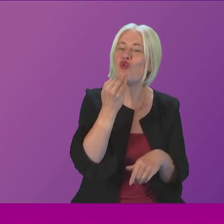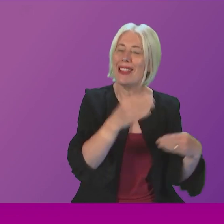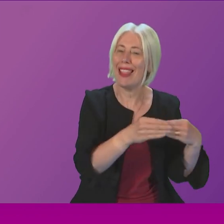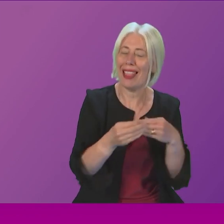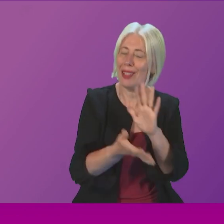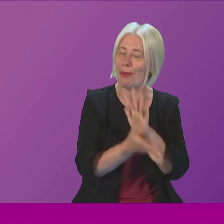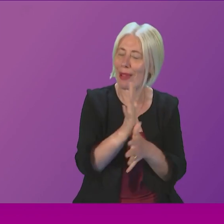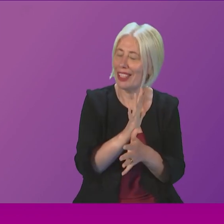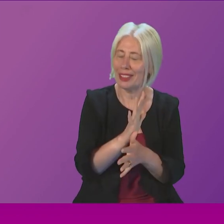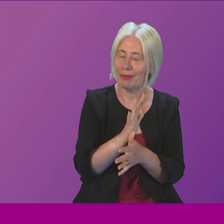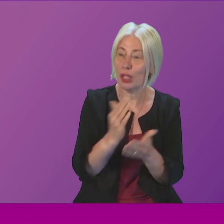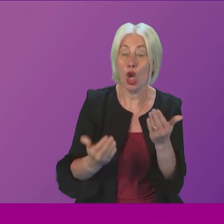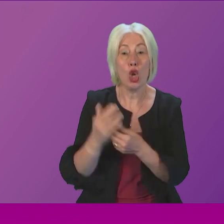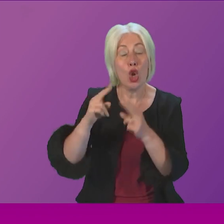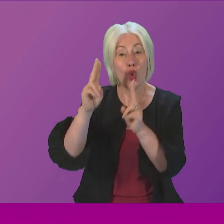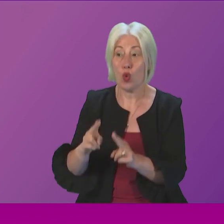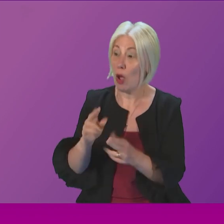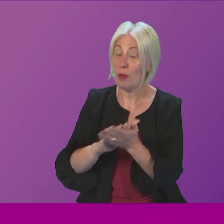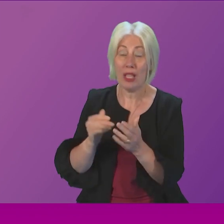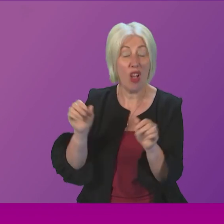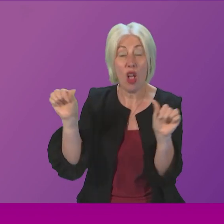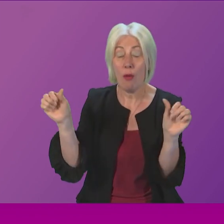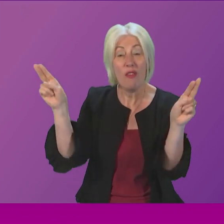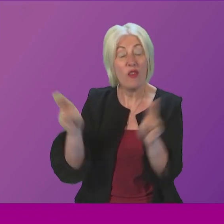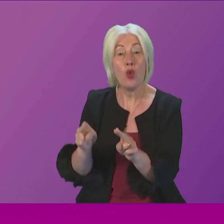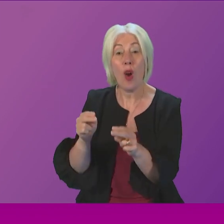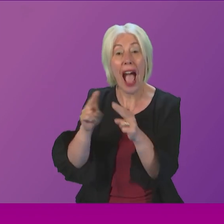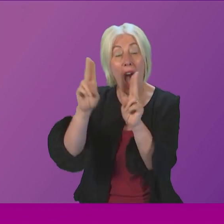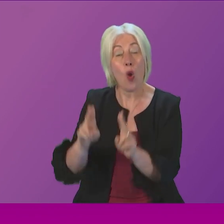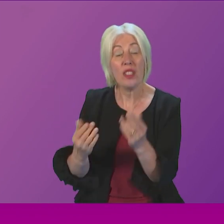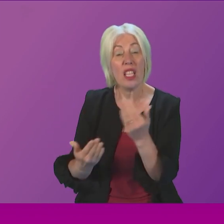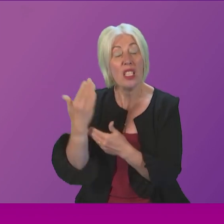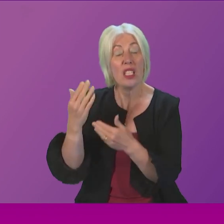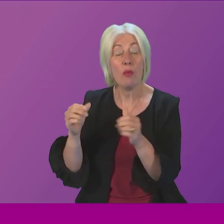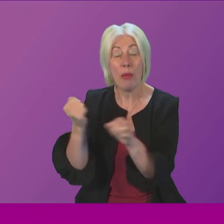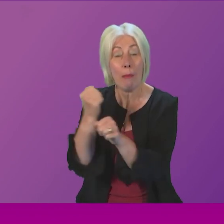The housing sector is warning that fewer homes will be built and that prices will rise.